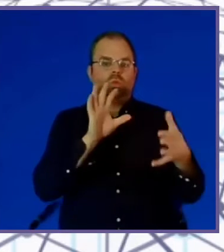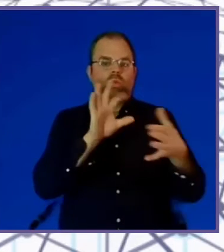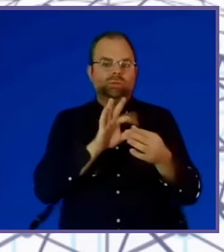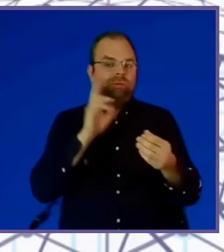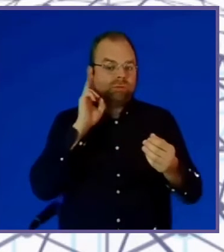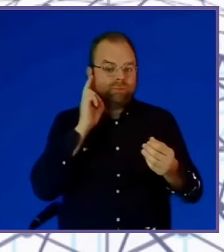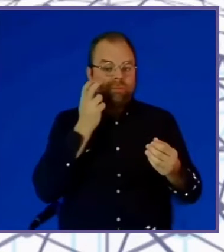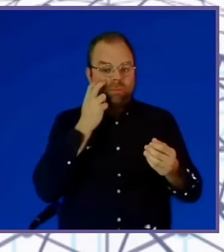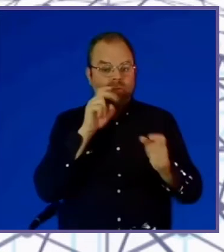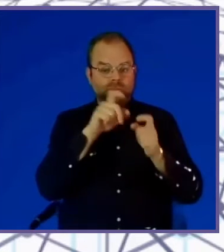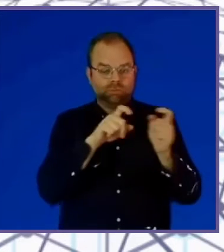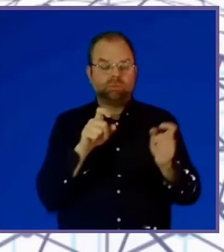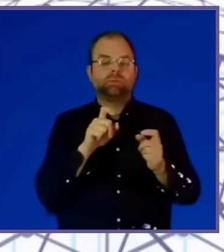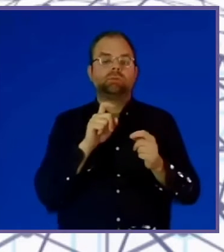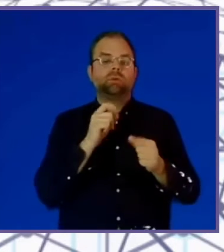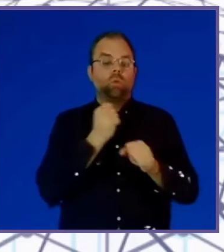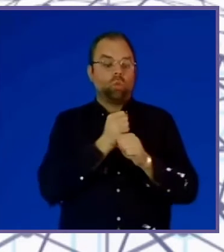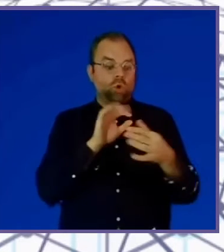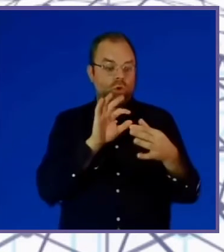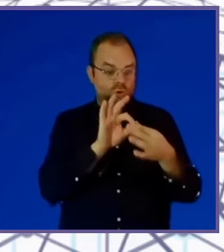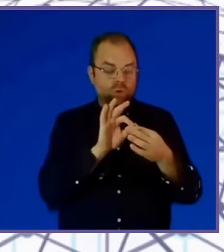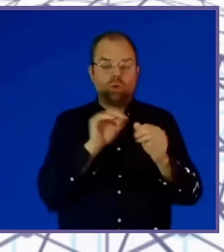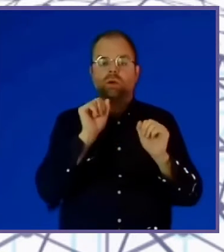But whose voices are we missing?